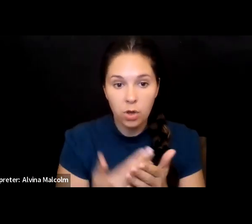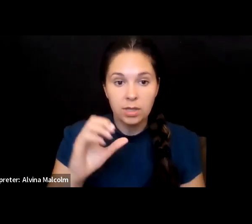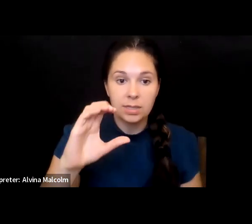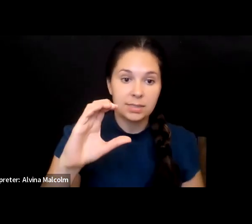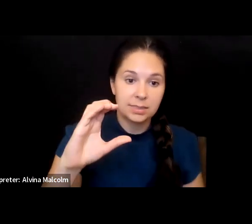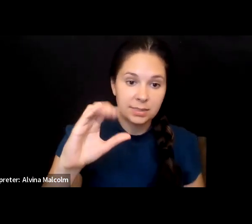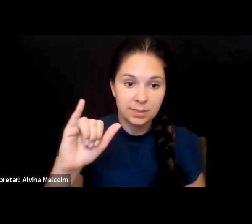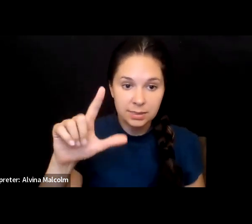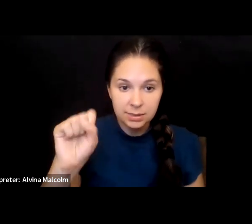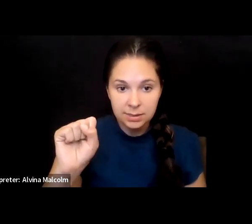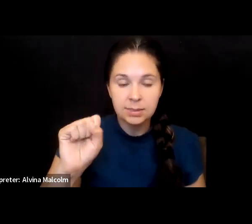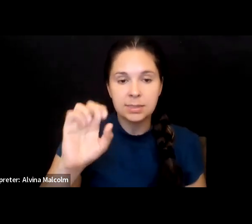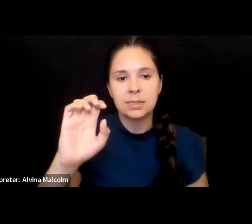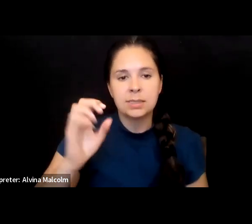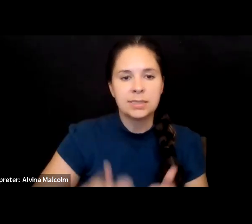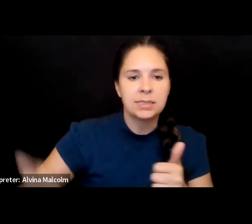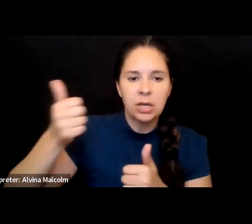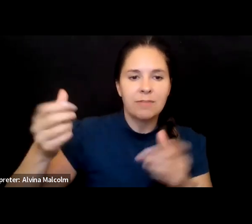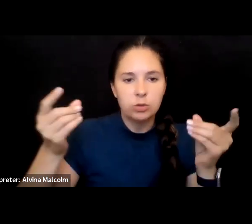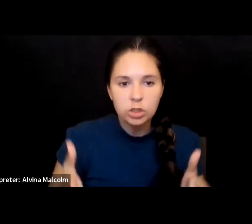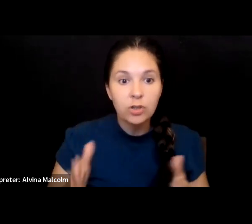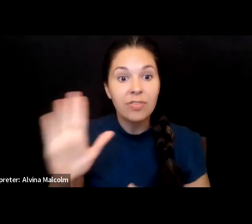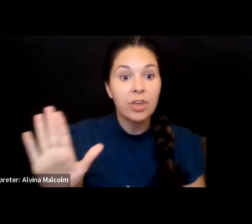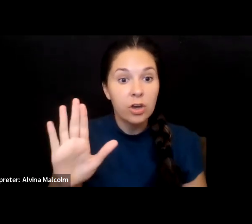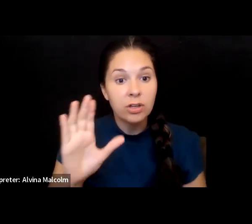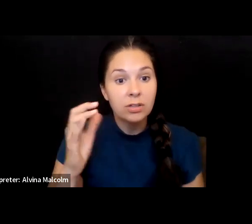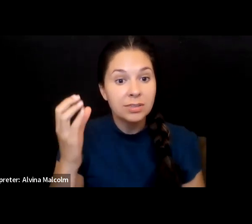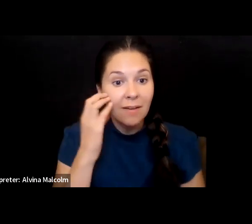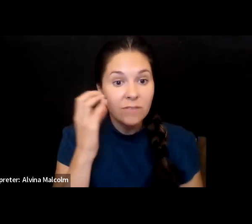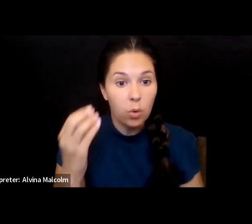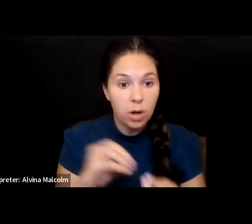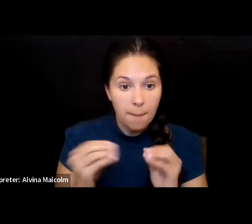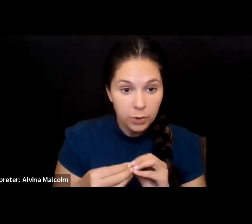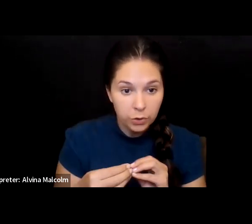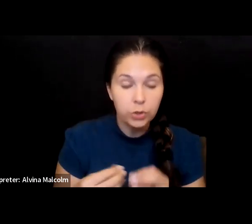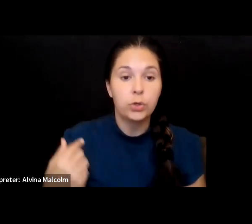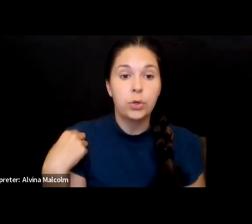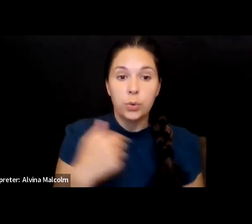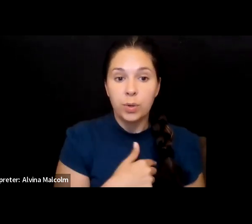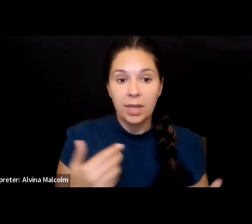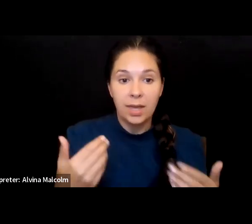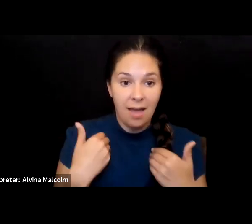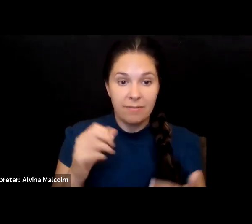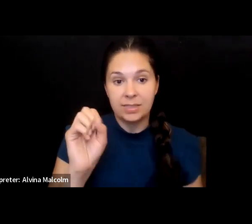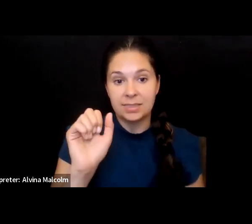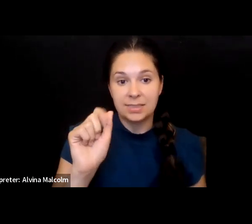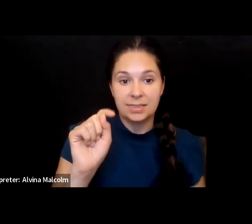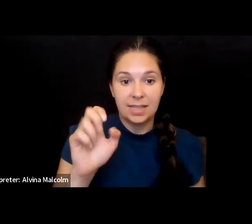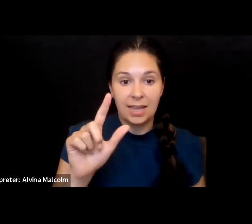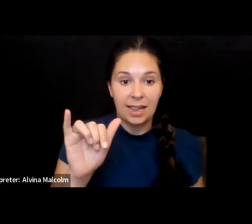takes time. We have five